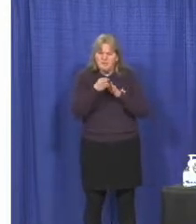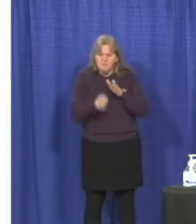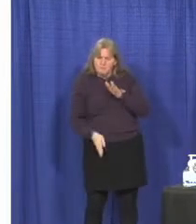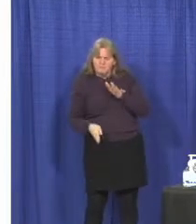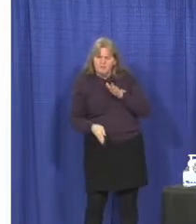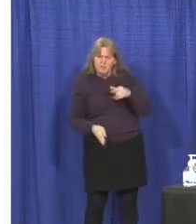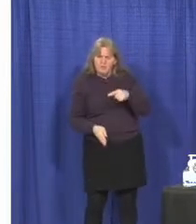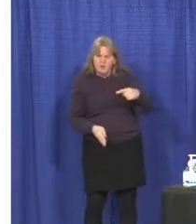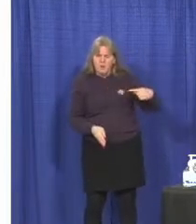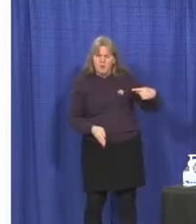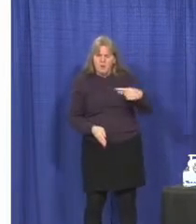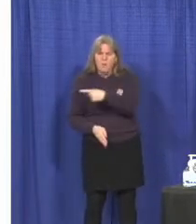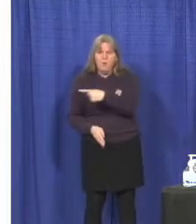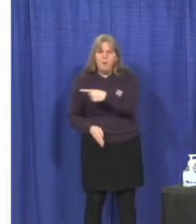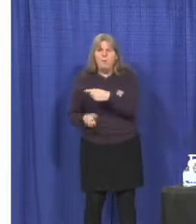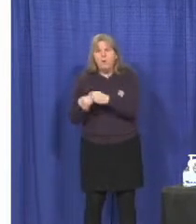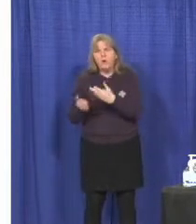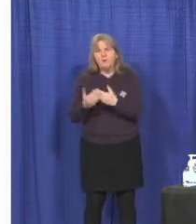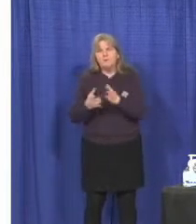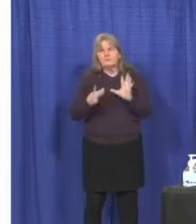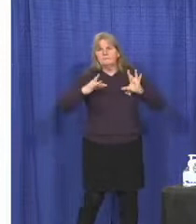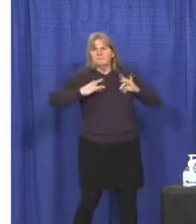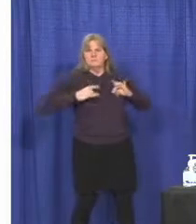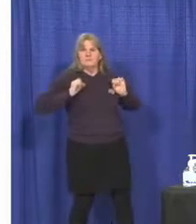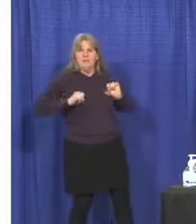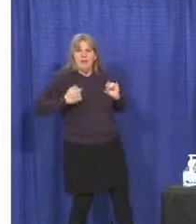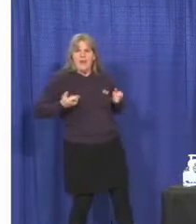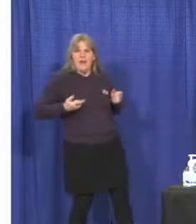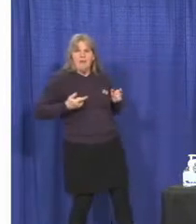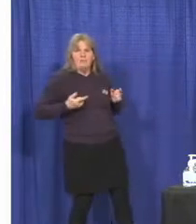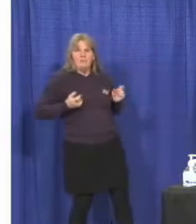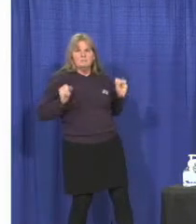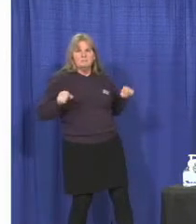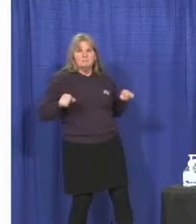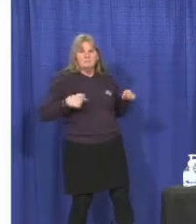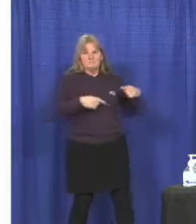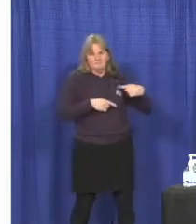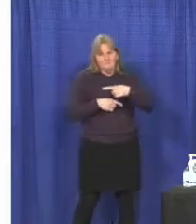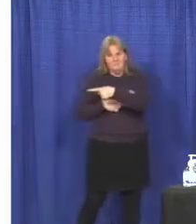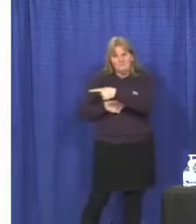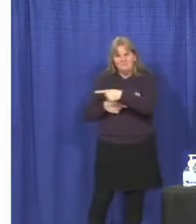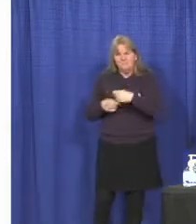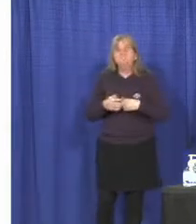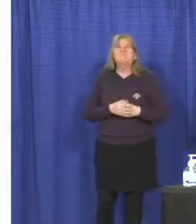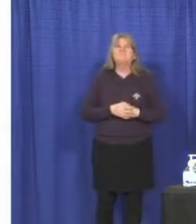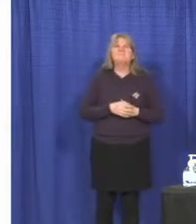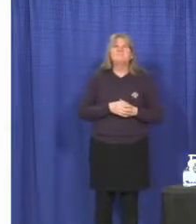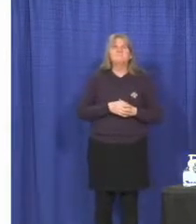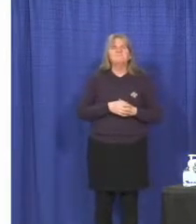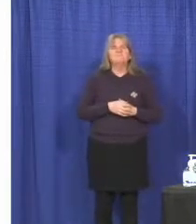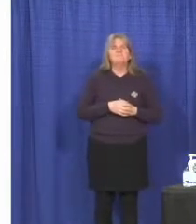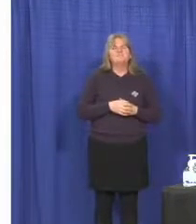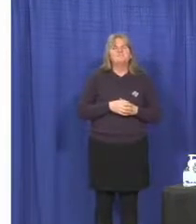are creating more holes and ultimately increasing susceptibility.